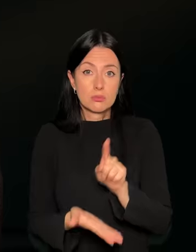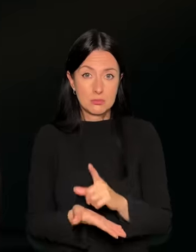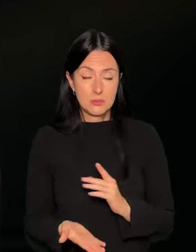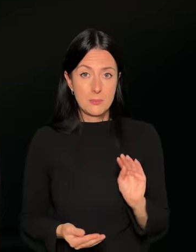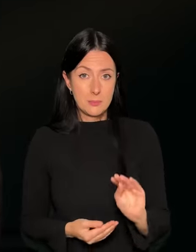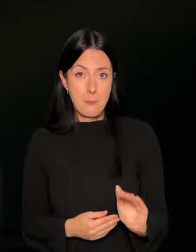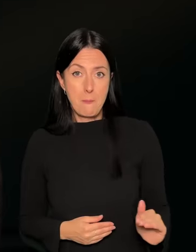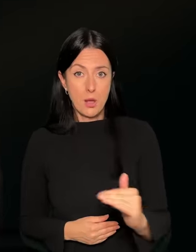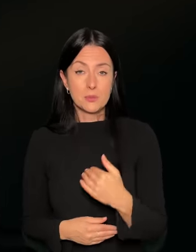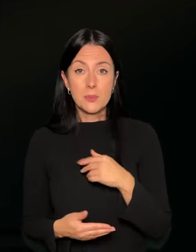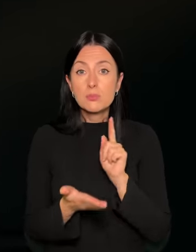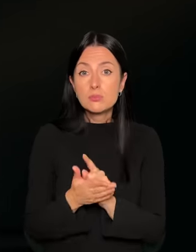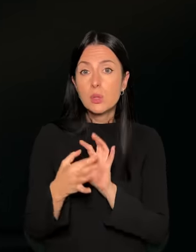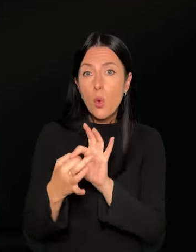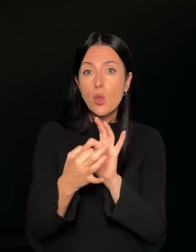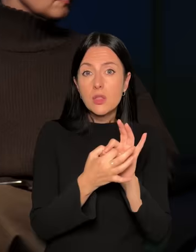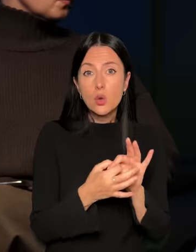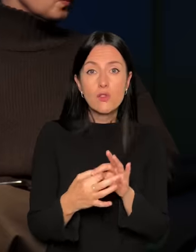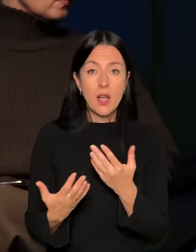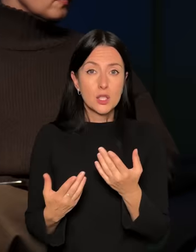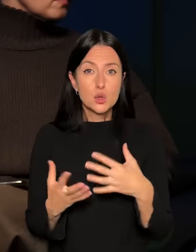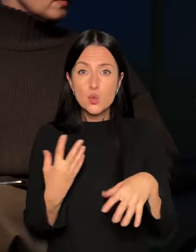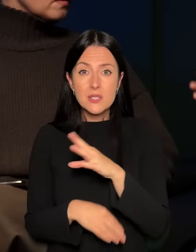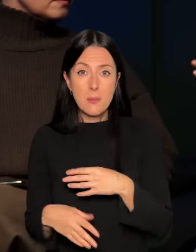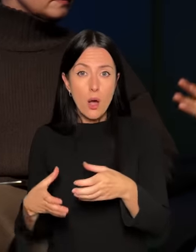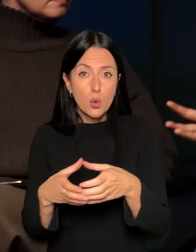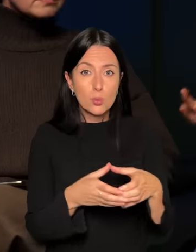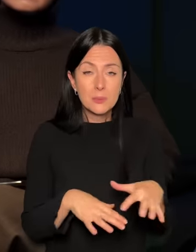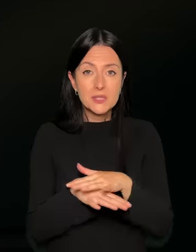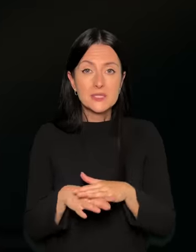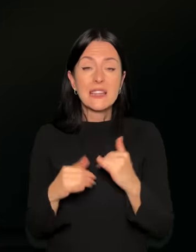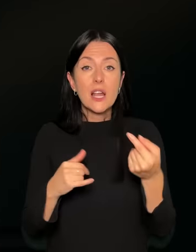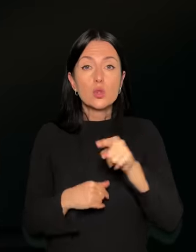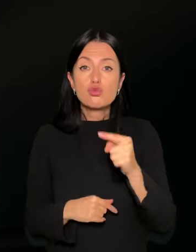We need to engage with all population groups to understand the issues.